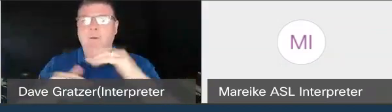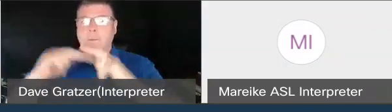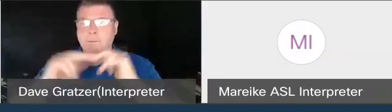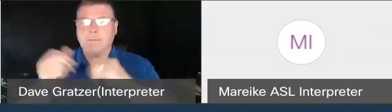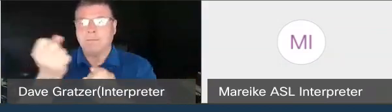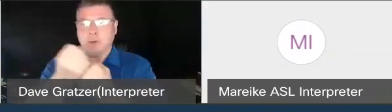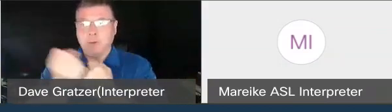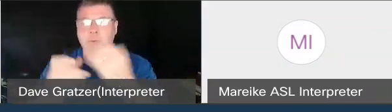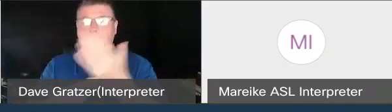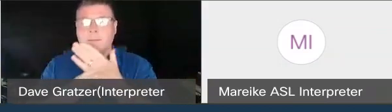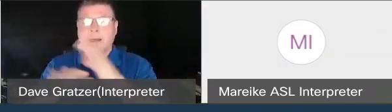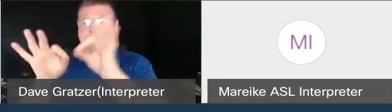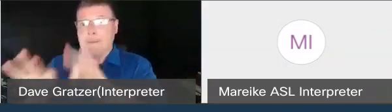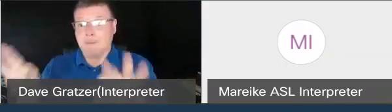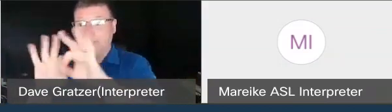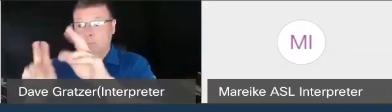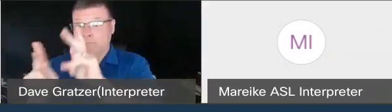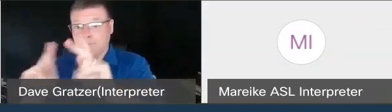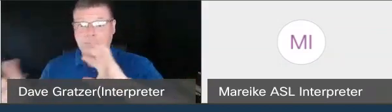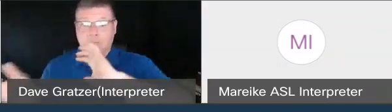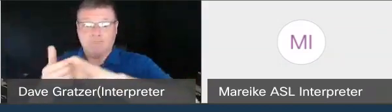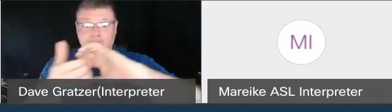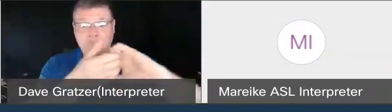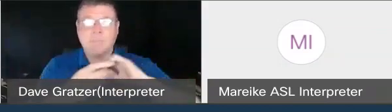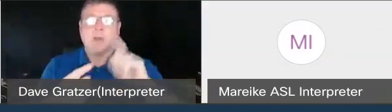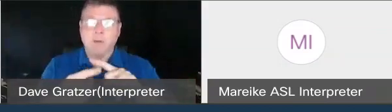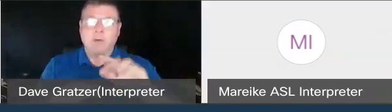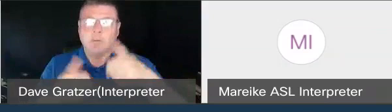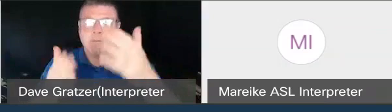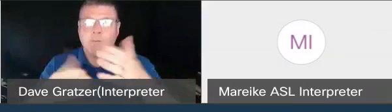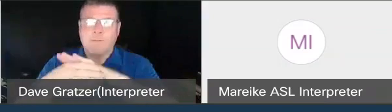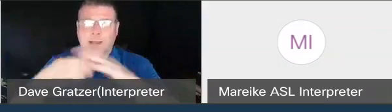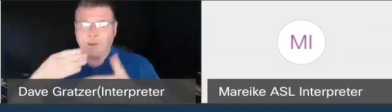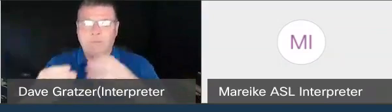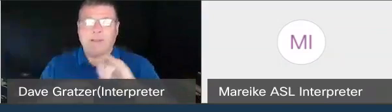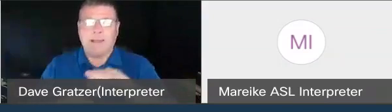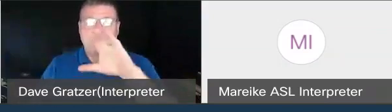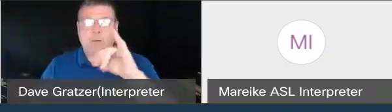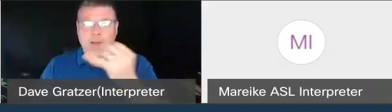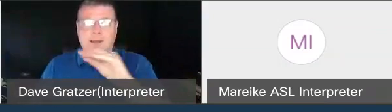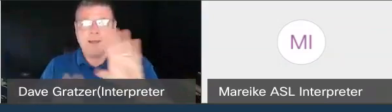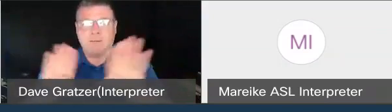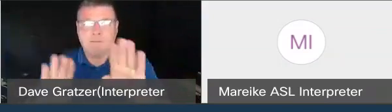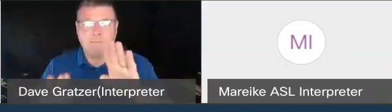between key stakeholders to improve outcomes for those familiar faces in our criminal justice and behavioral health systems